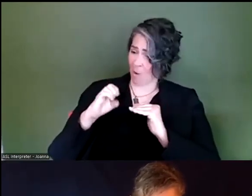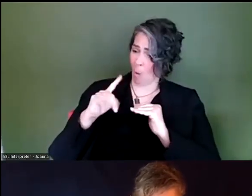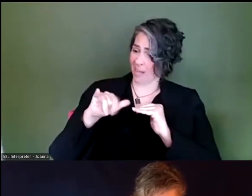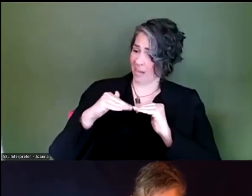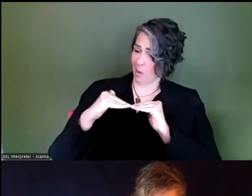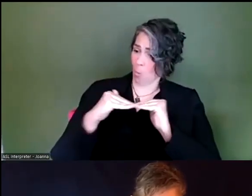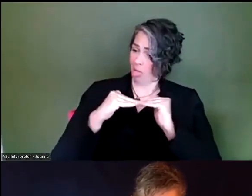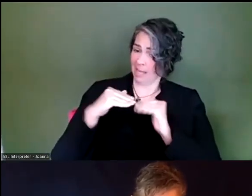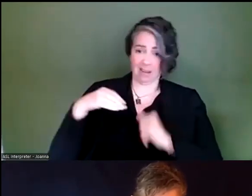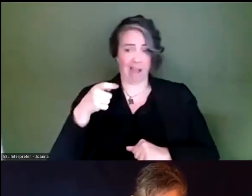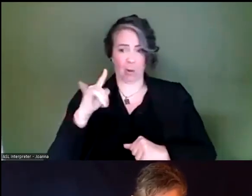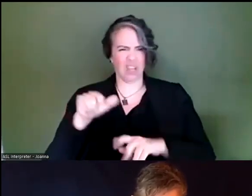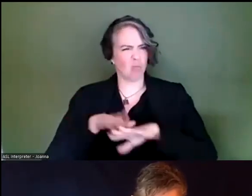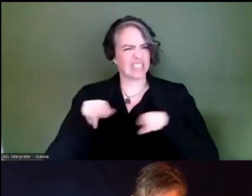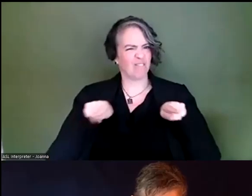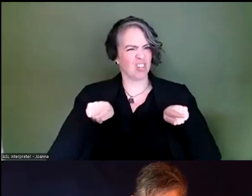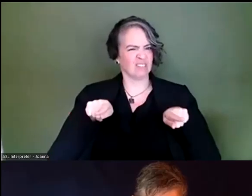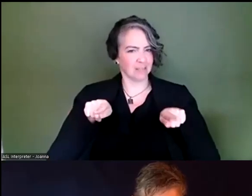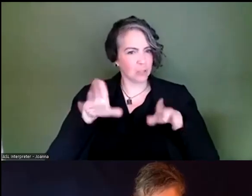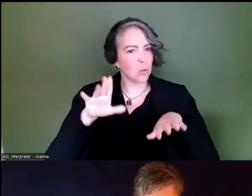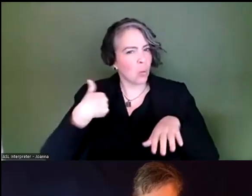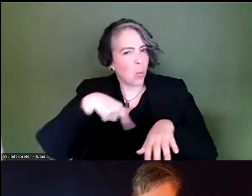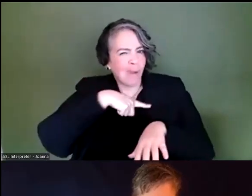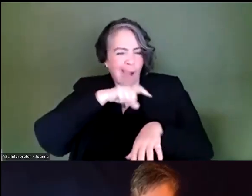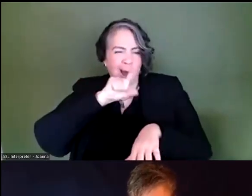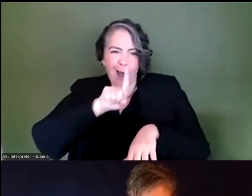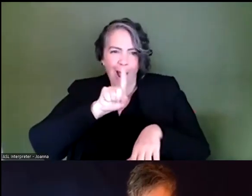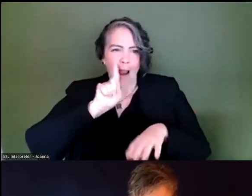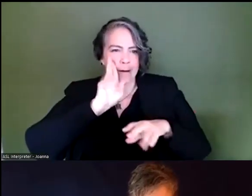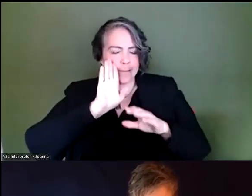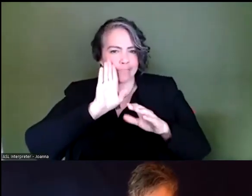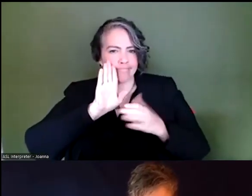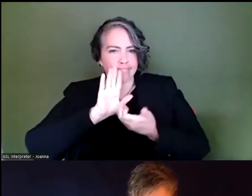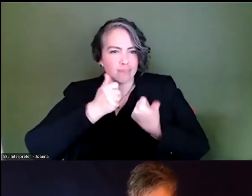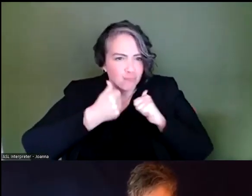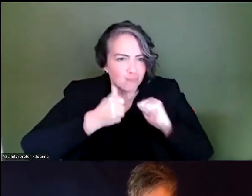So we're working with it. And like with any training there is room for improvement.